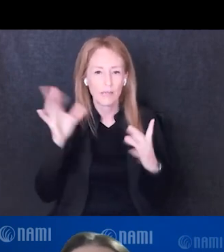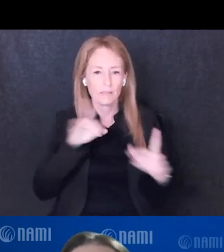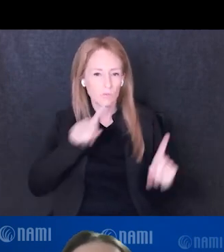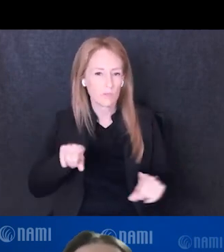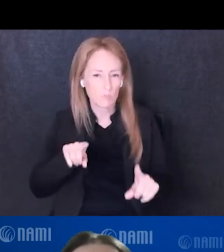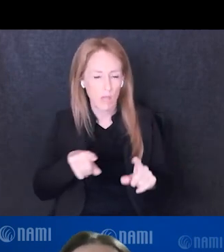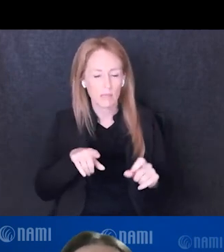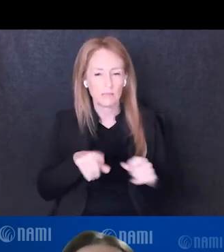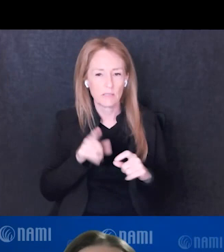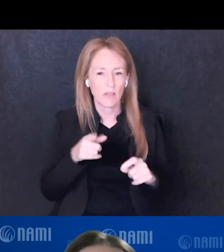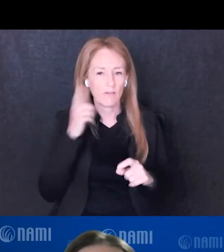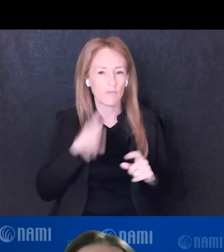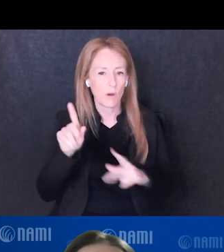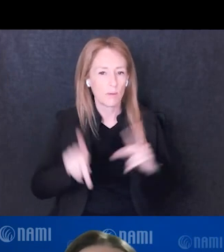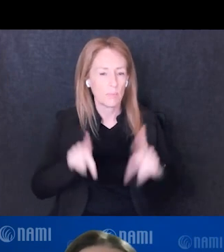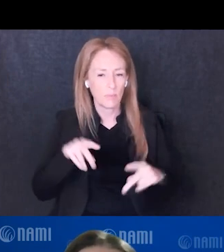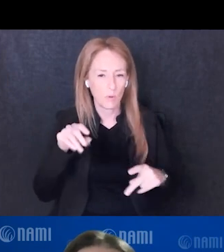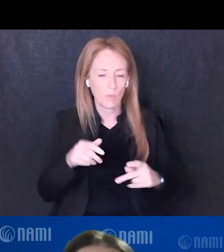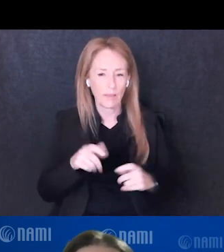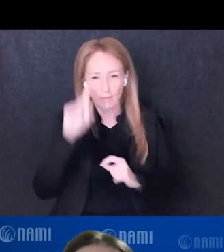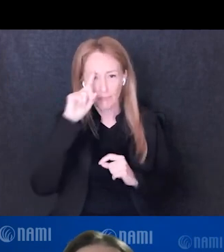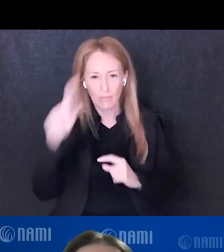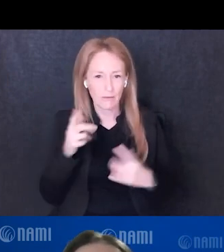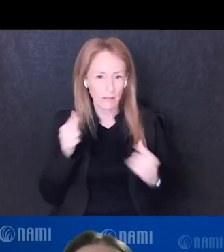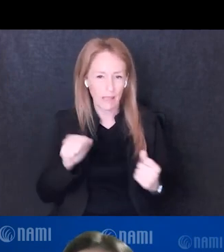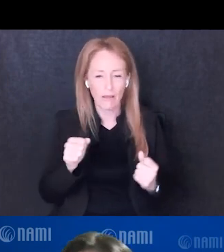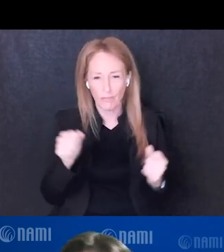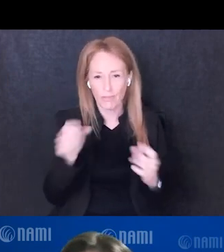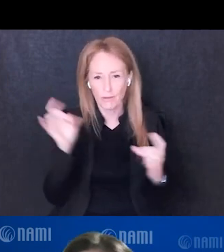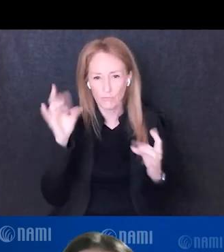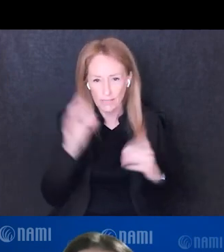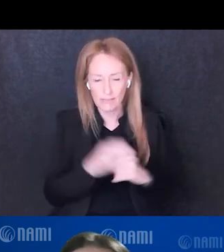PEOPLE DON'T JUST LIVE IN THEIR CITY AND COUNTY. I AM ALSO A MARYLAND RESIDENT.